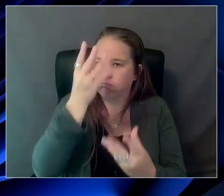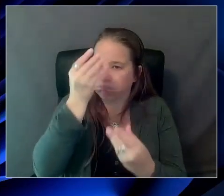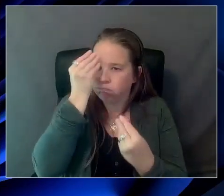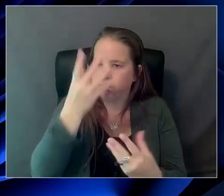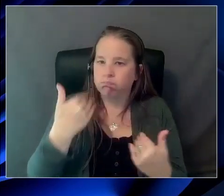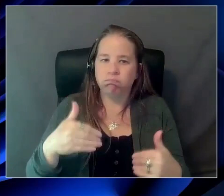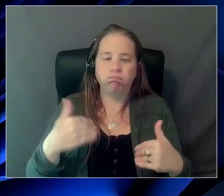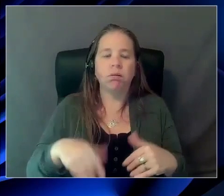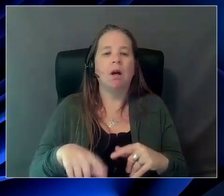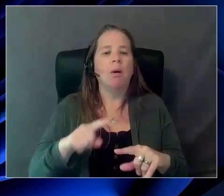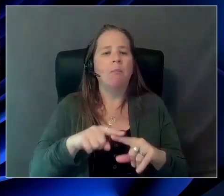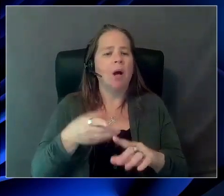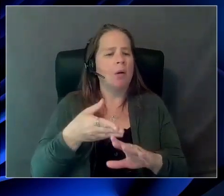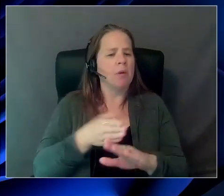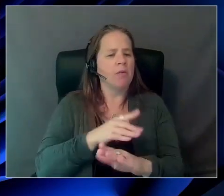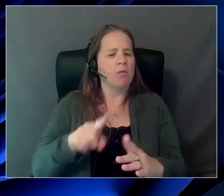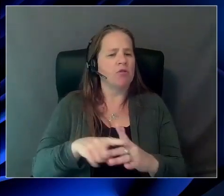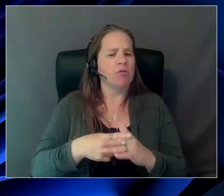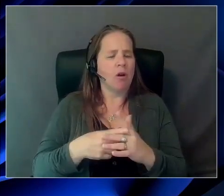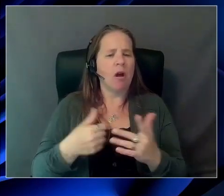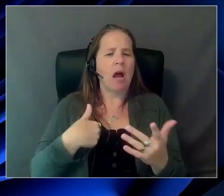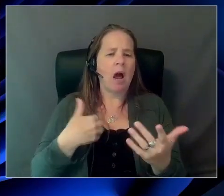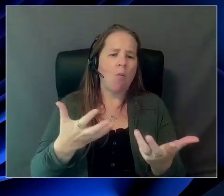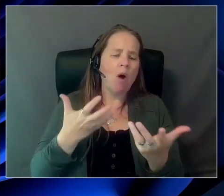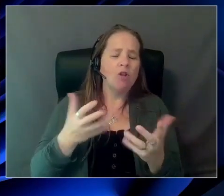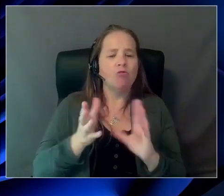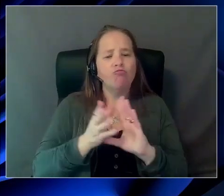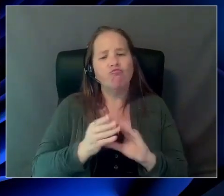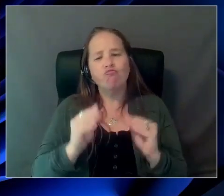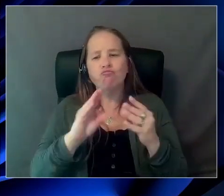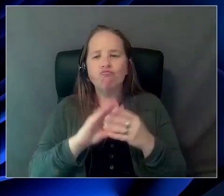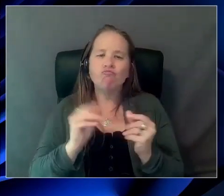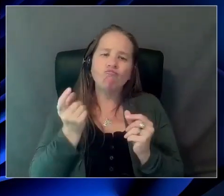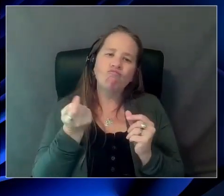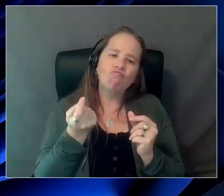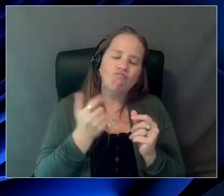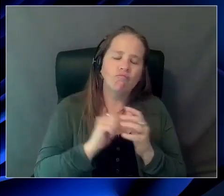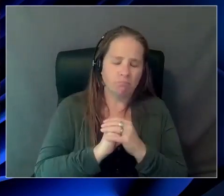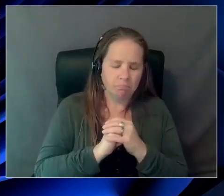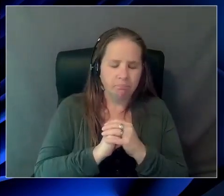but before we get started, I wanted to share with you a bit of a story.